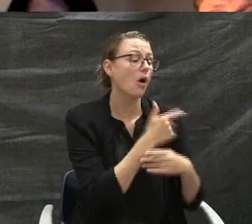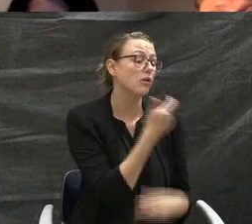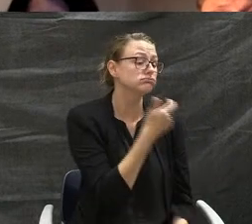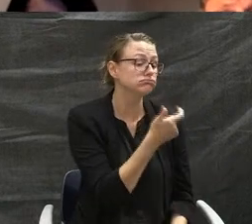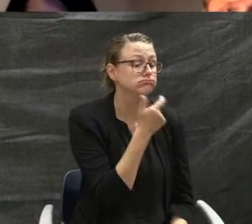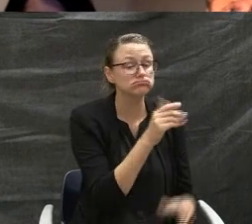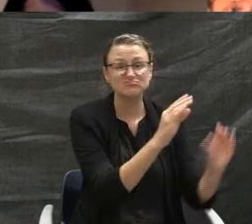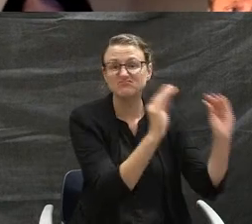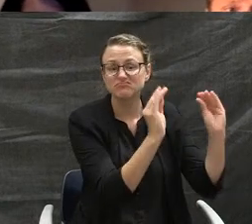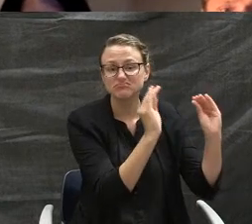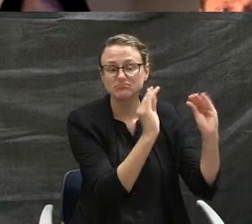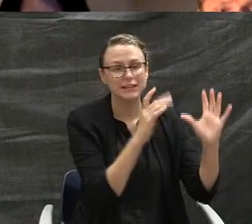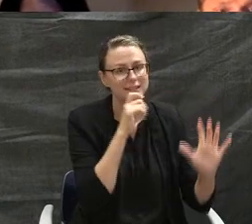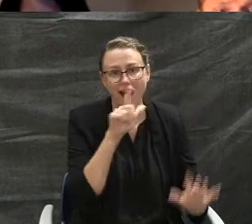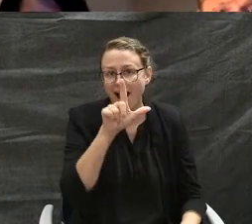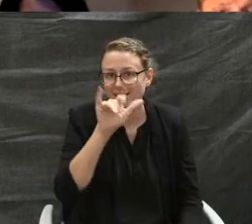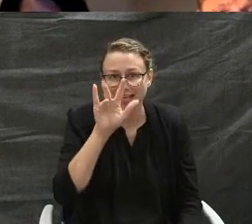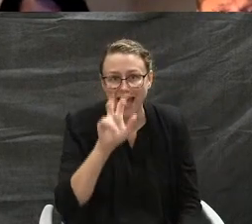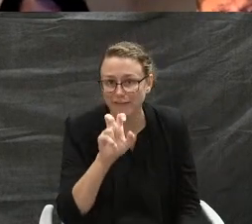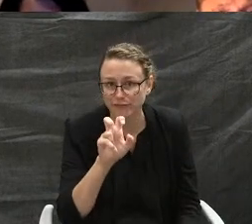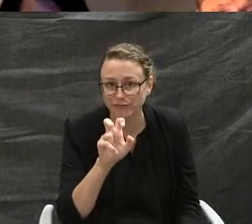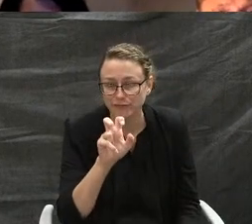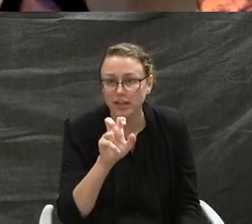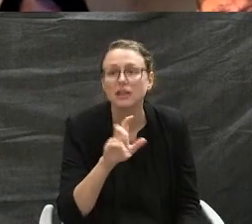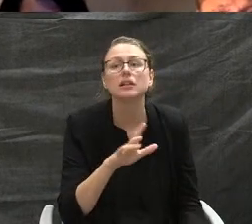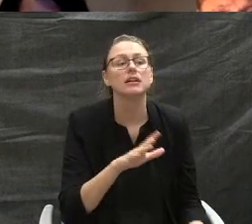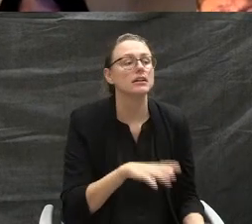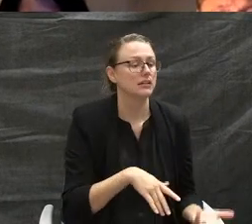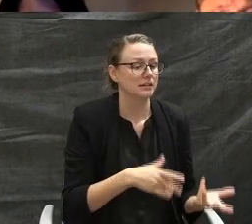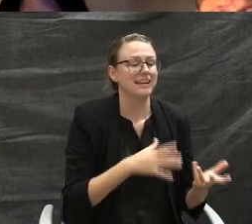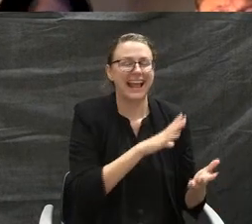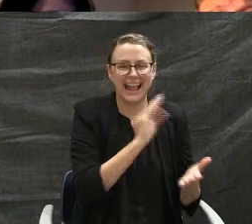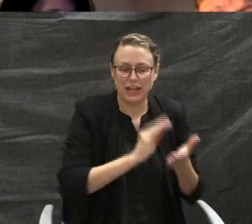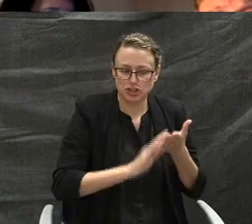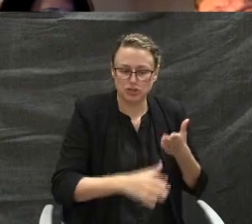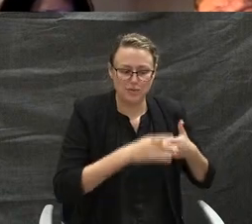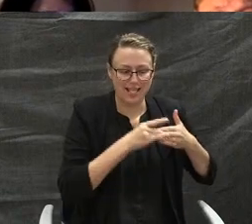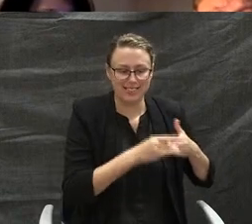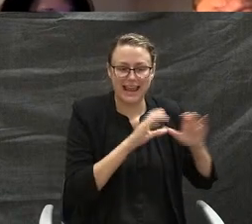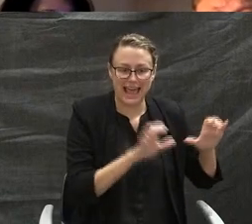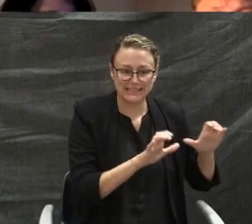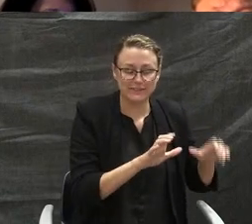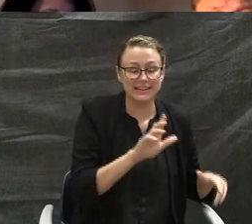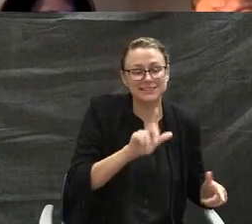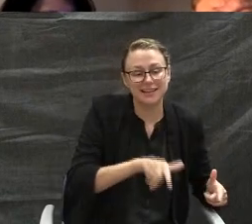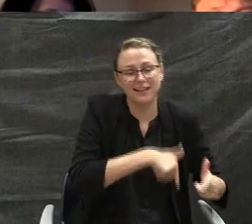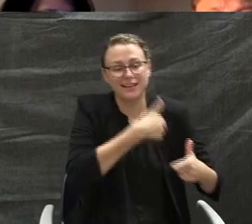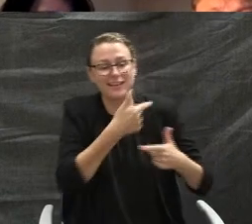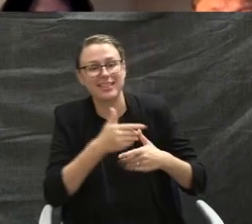instruction. It's not live as well as student learning activities and then the next day is time for the student to be